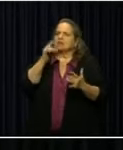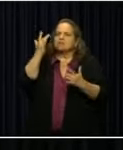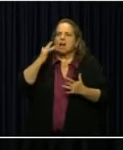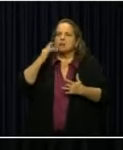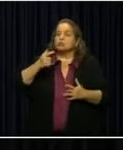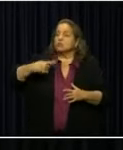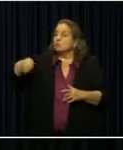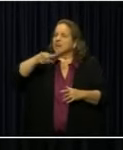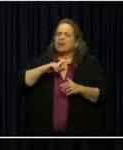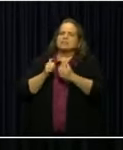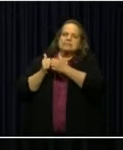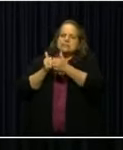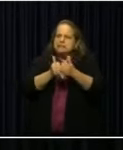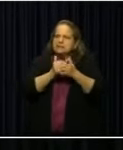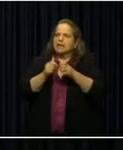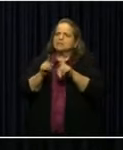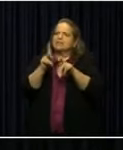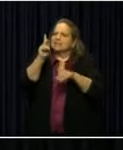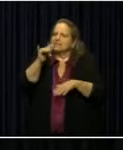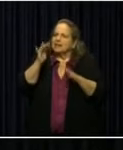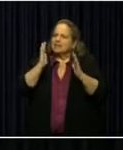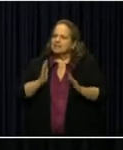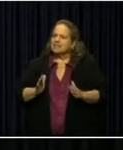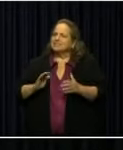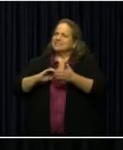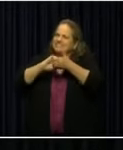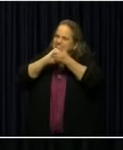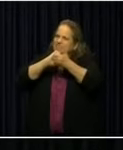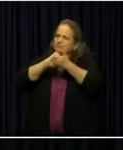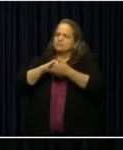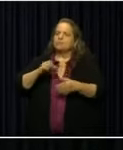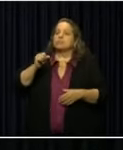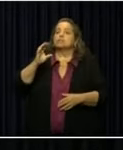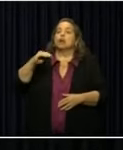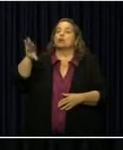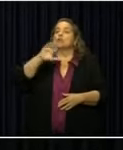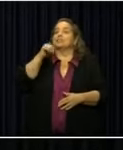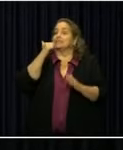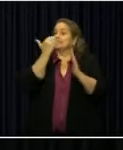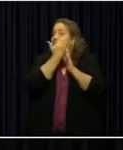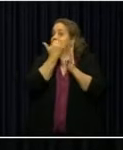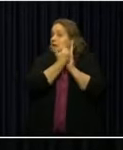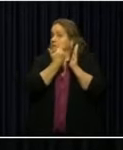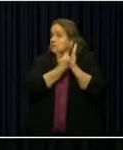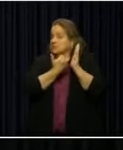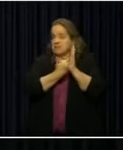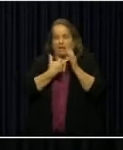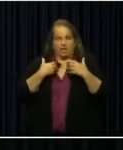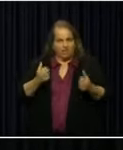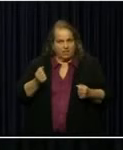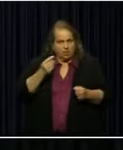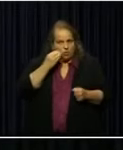WE WOULD HAVE HAD OUR HEALTH CARE SYSTEM OVERWHELMED LONG BEFORE NOW BUT FOR OUR ACTIONS